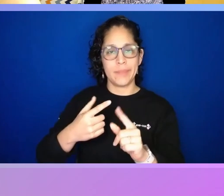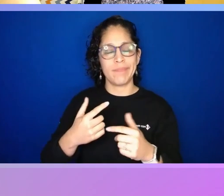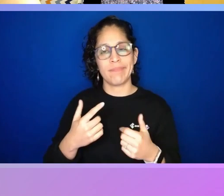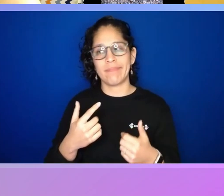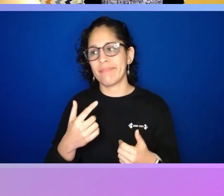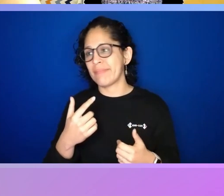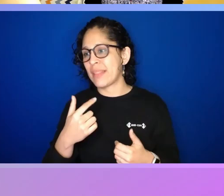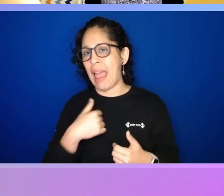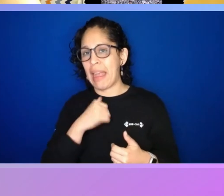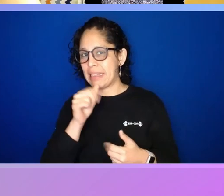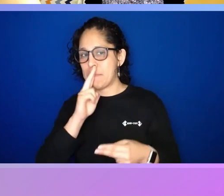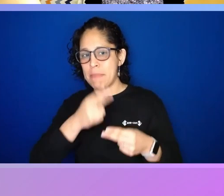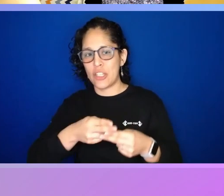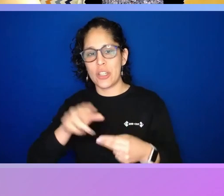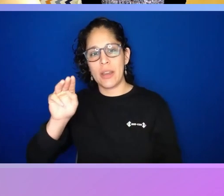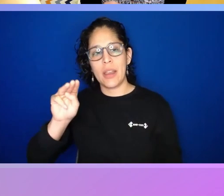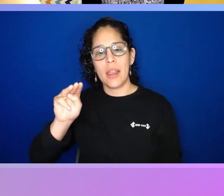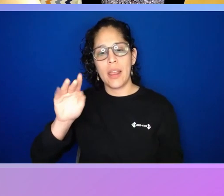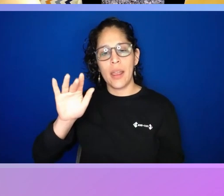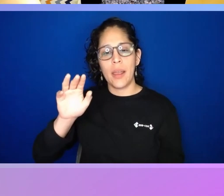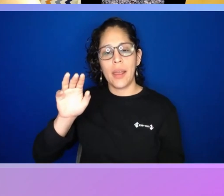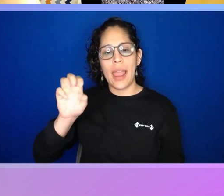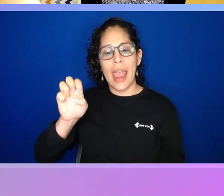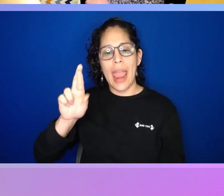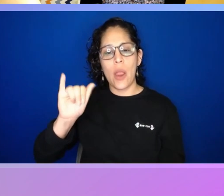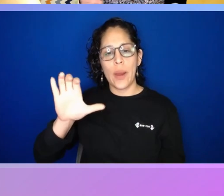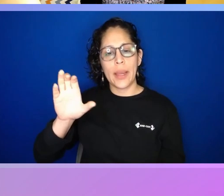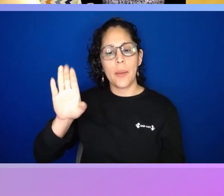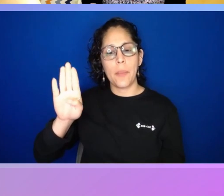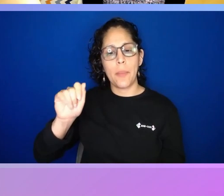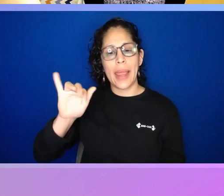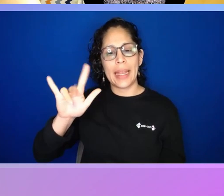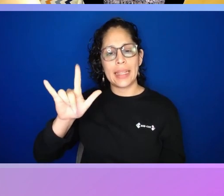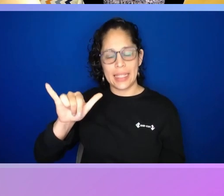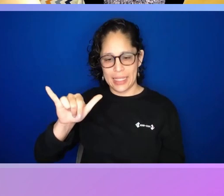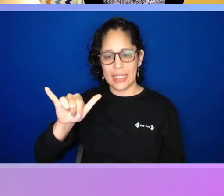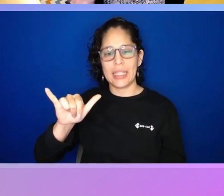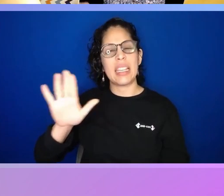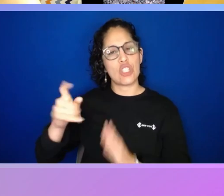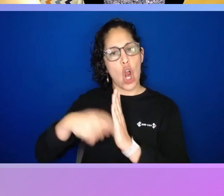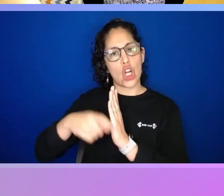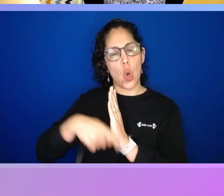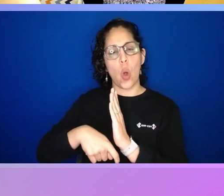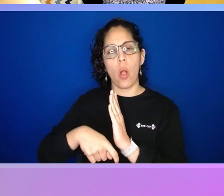what context of type of information is the image trying to convey, is it simple or complex, does the image